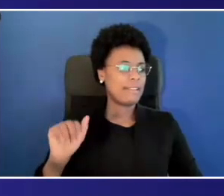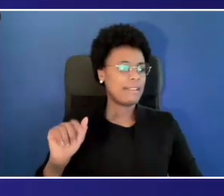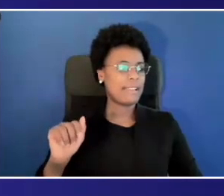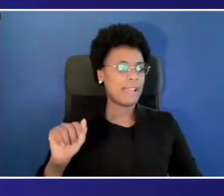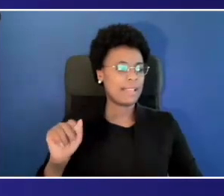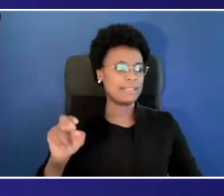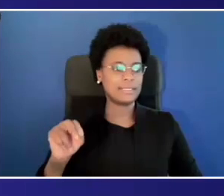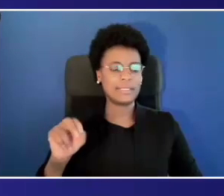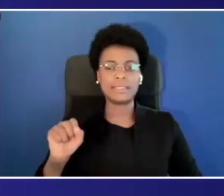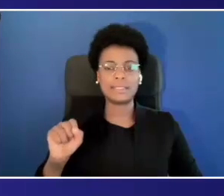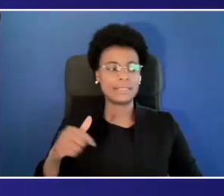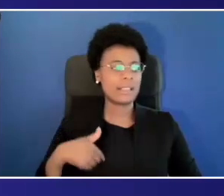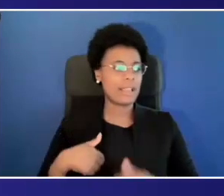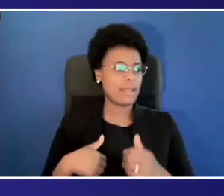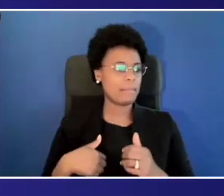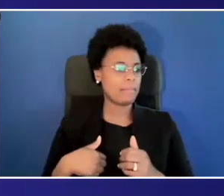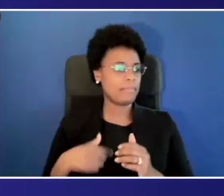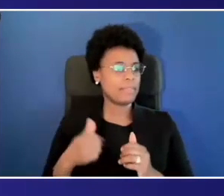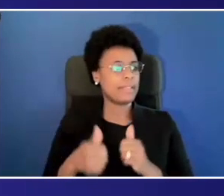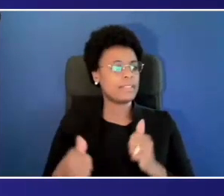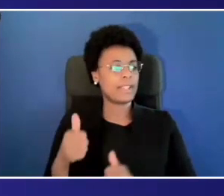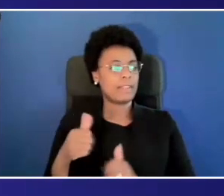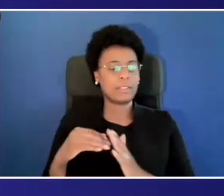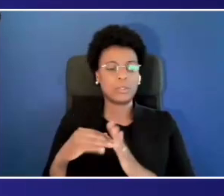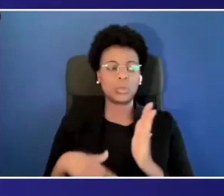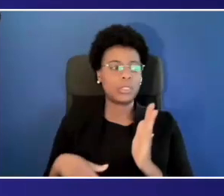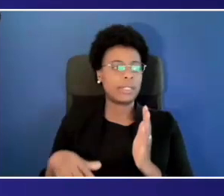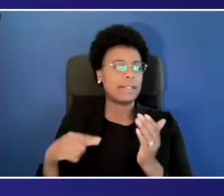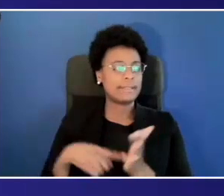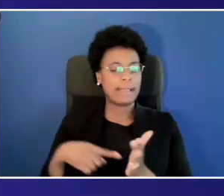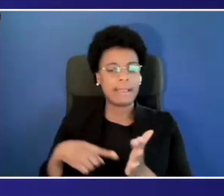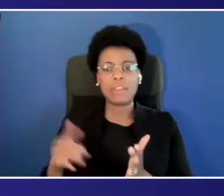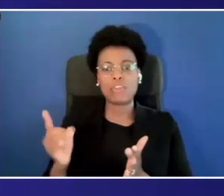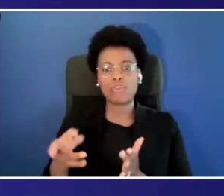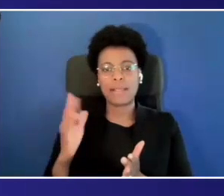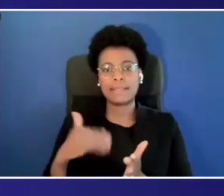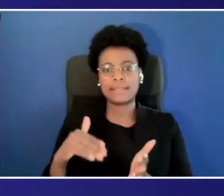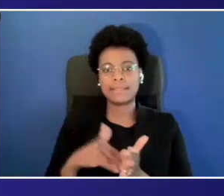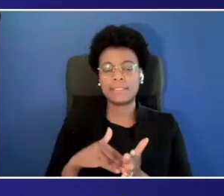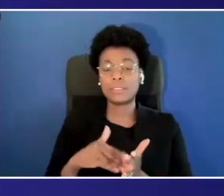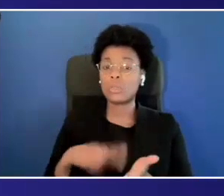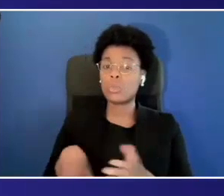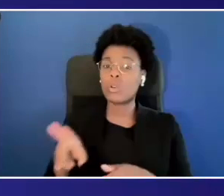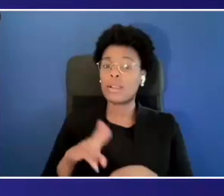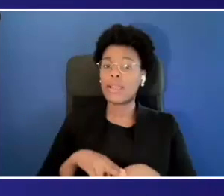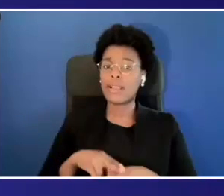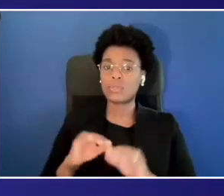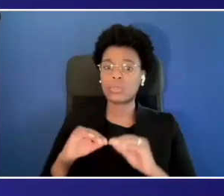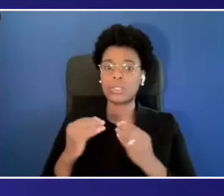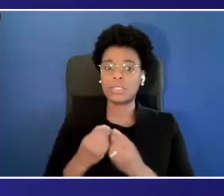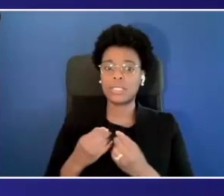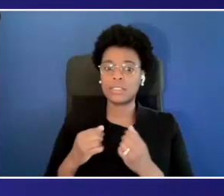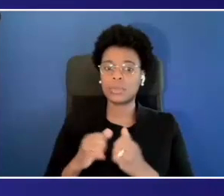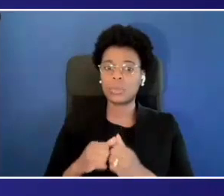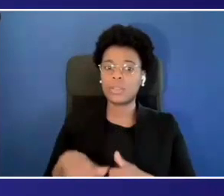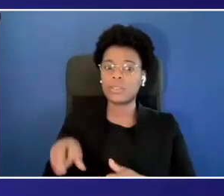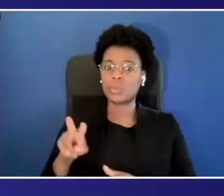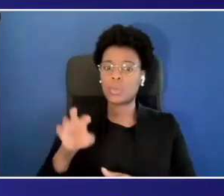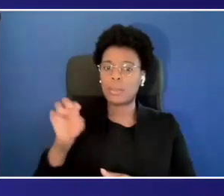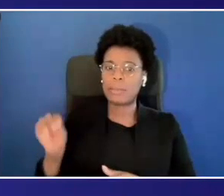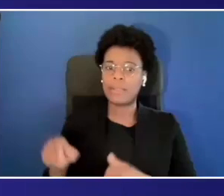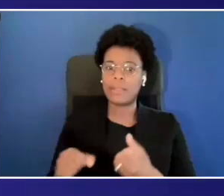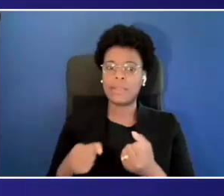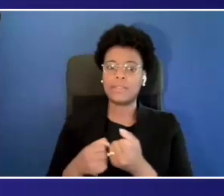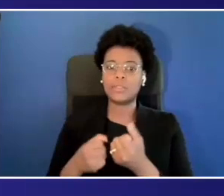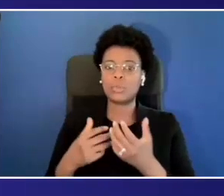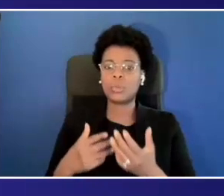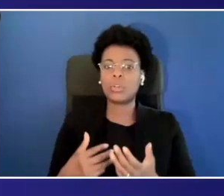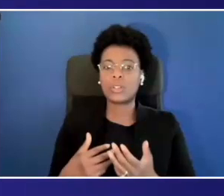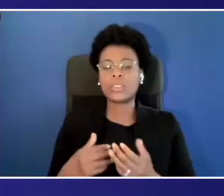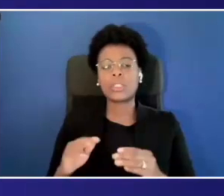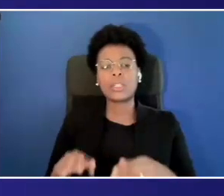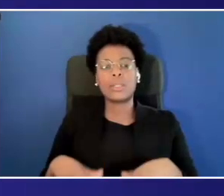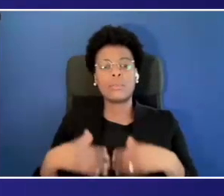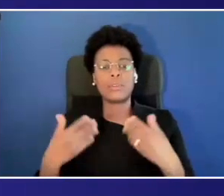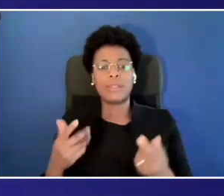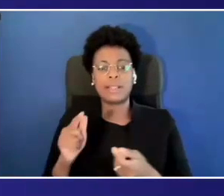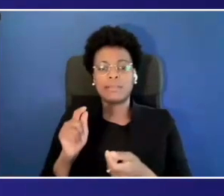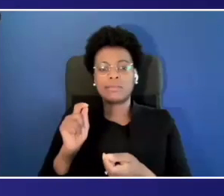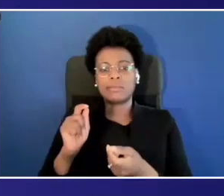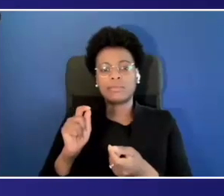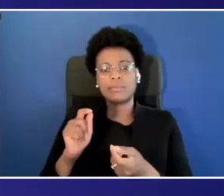So did that crisis center is a national advocacy organization with 2 million supporters calling for fundamental reforms to student loan policies and an end to the student debt crisis.